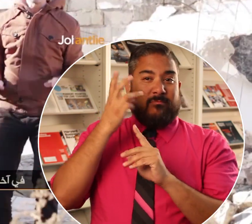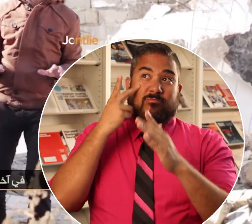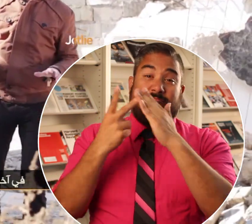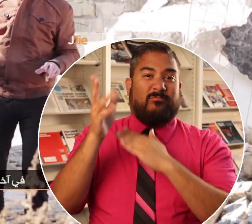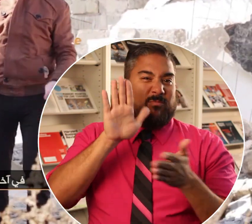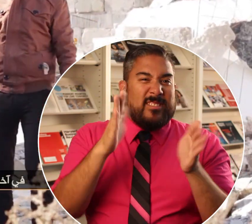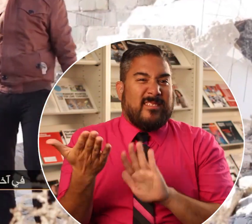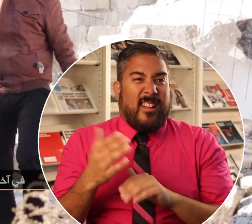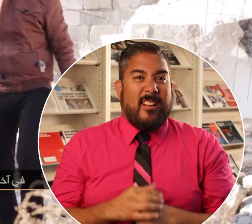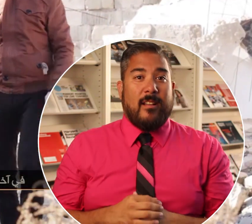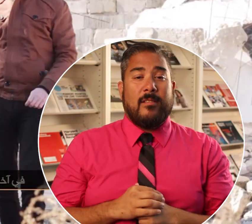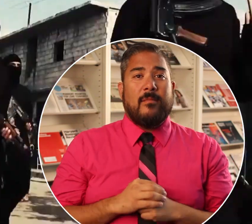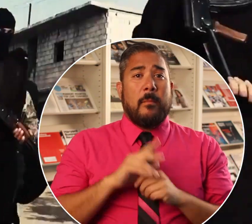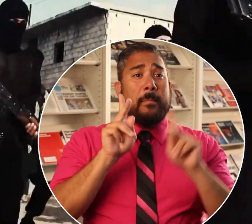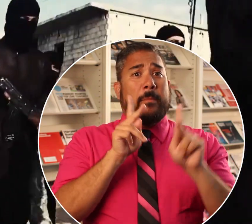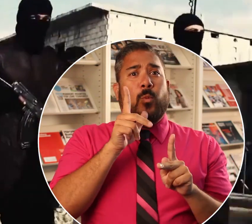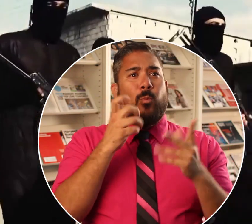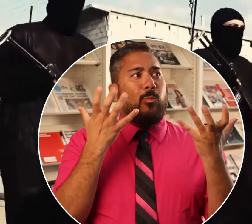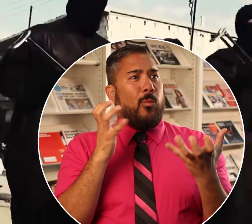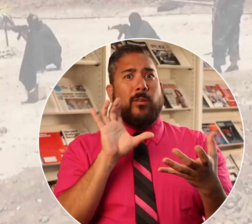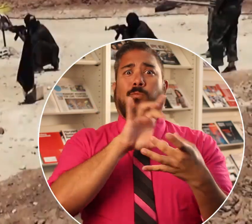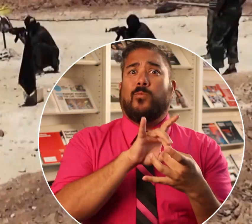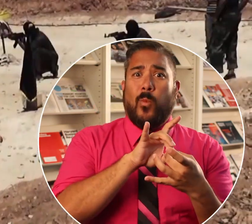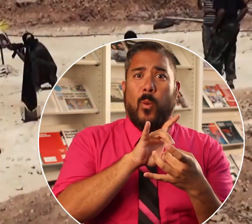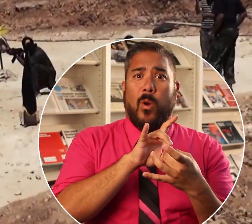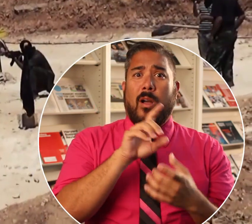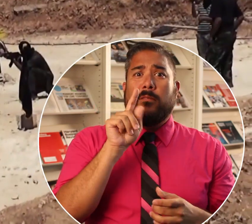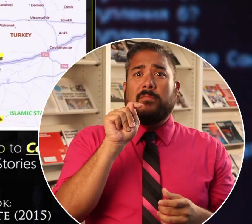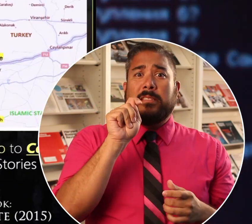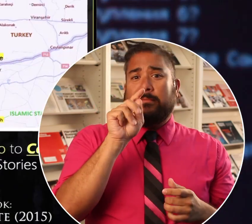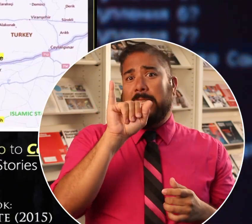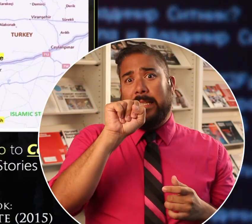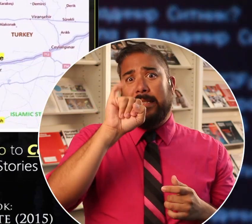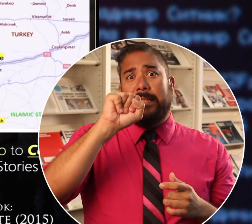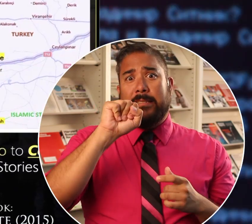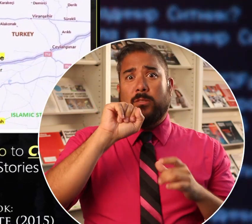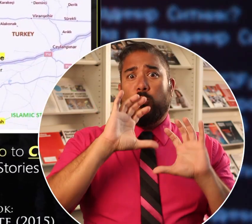and the last known Western hostage predicting his own death on video.